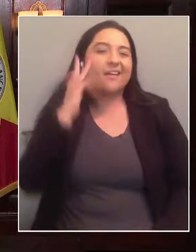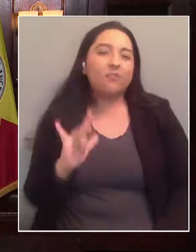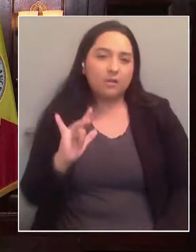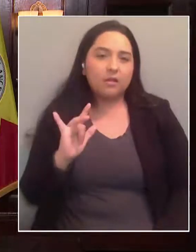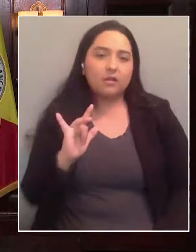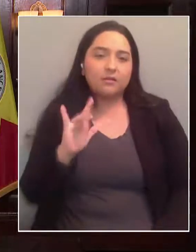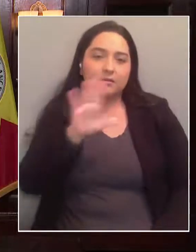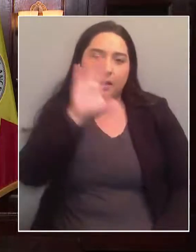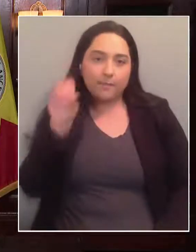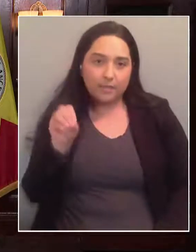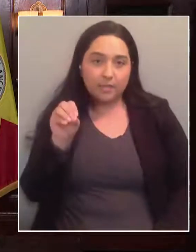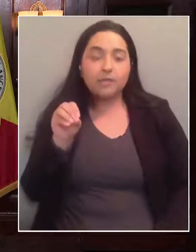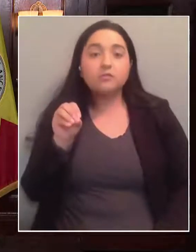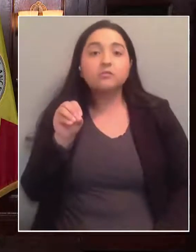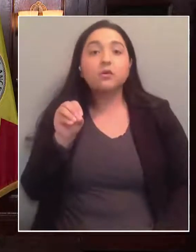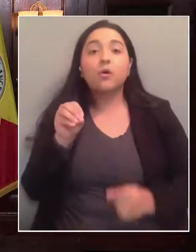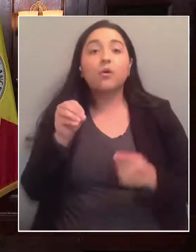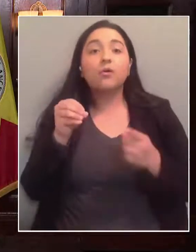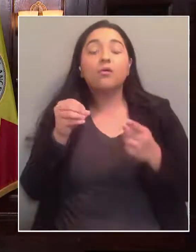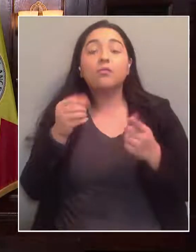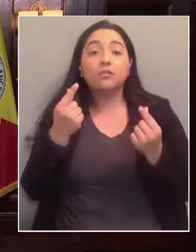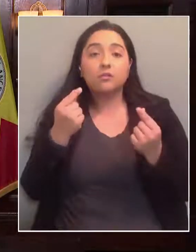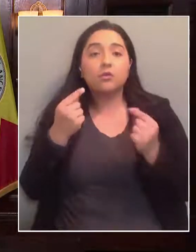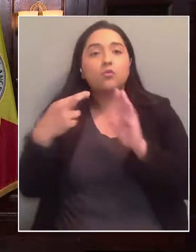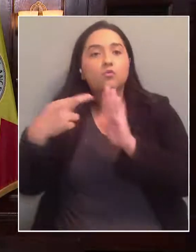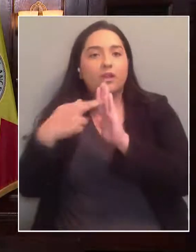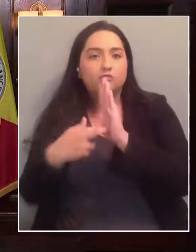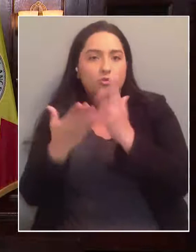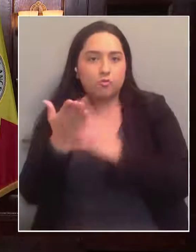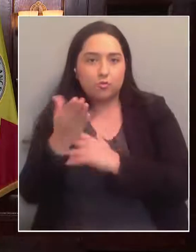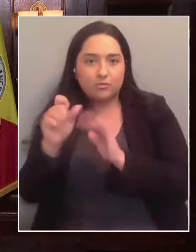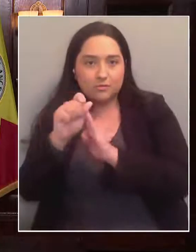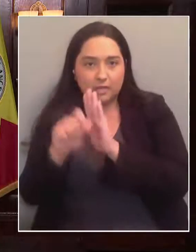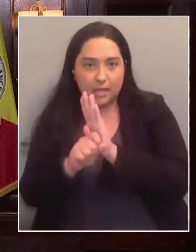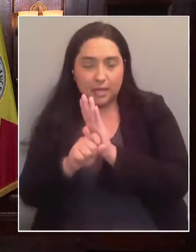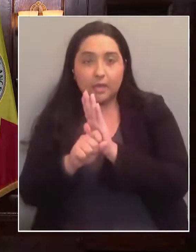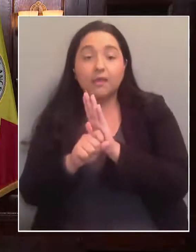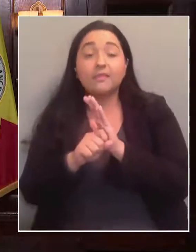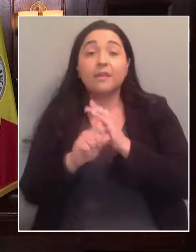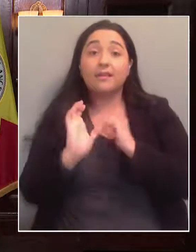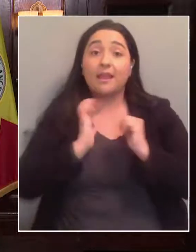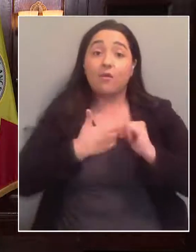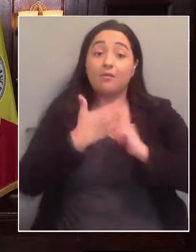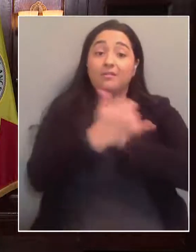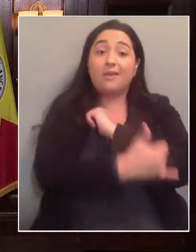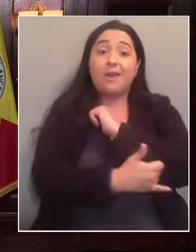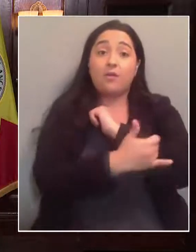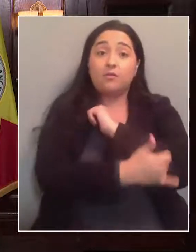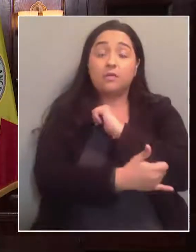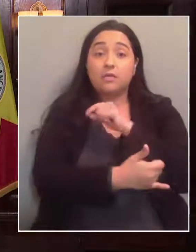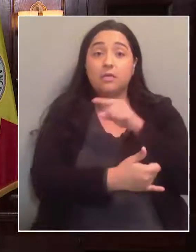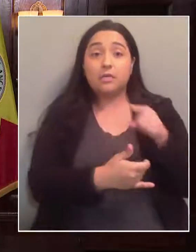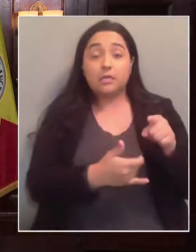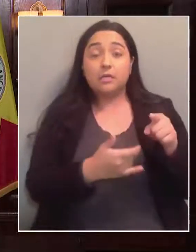REGISTER THROUGHOUT THE STATE. AND GET THE ANNOUNCEMENTS WHEN THE COUNTY CHANGES WHO IS ELIGIBLE TO GET A VACCINE.